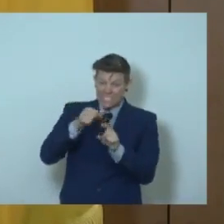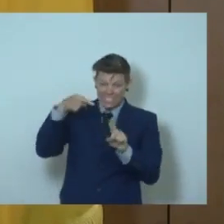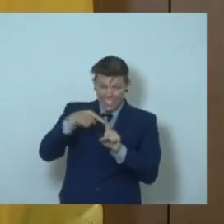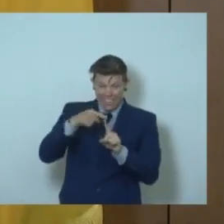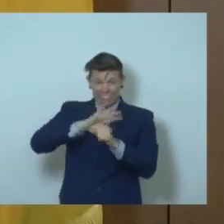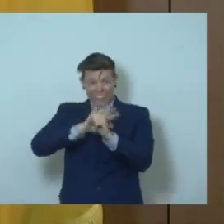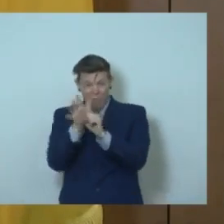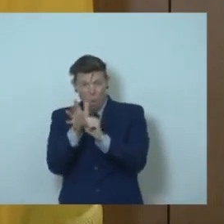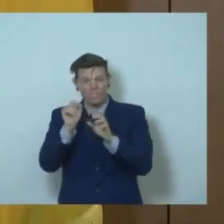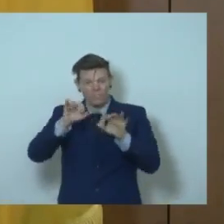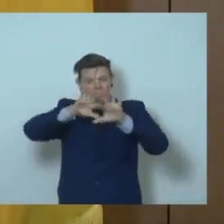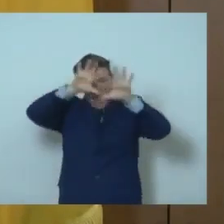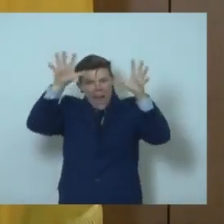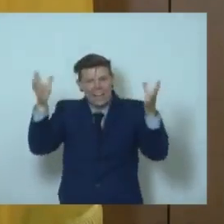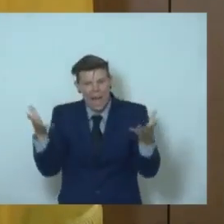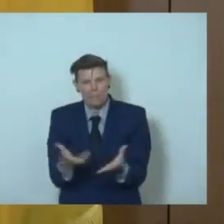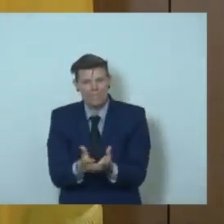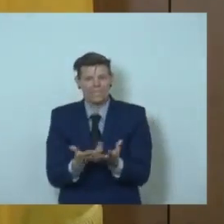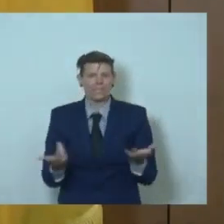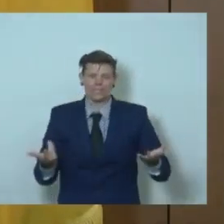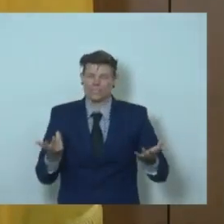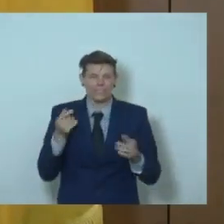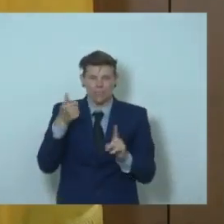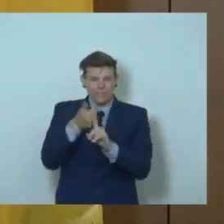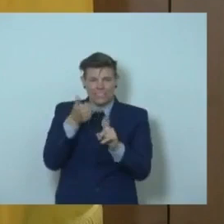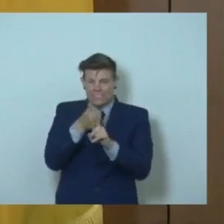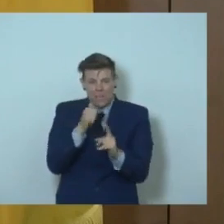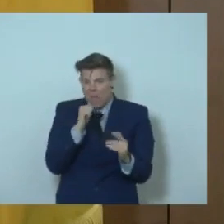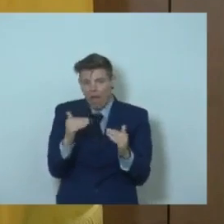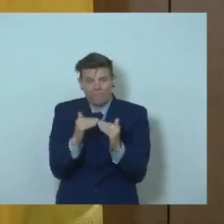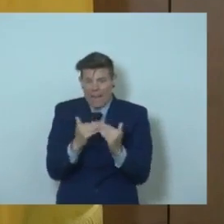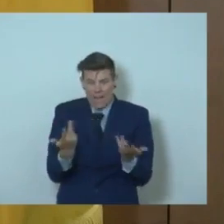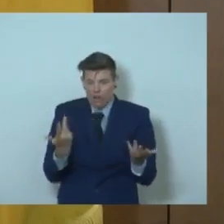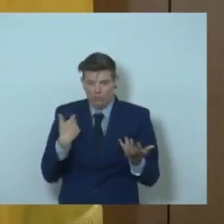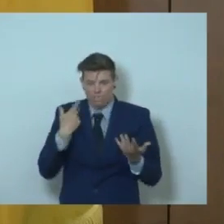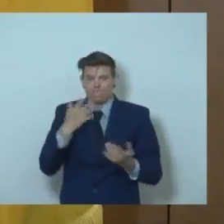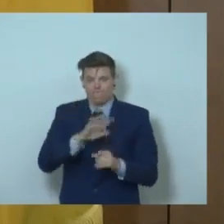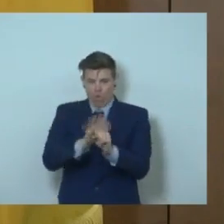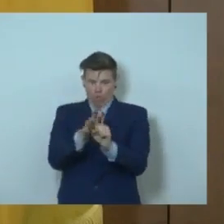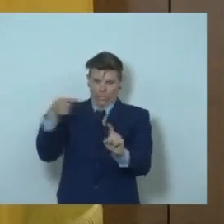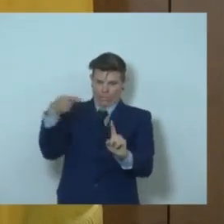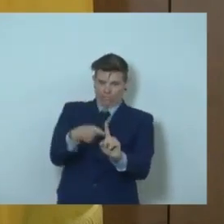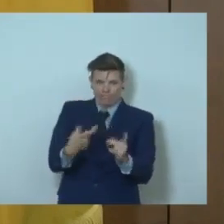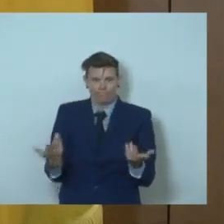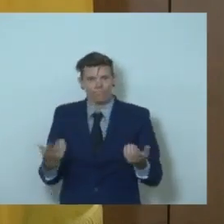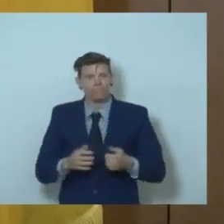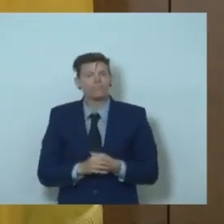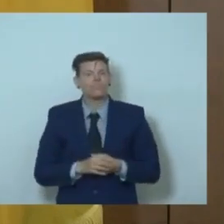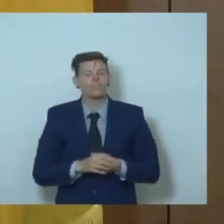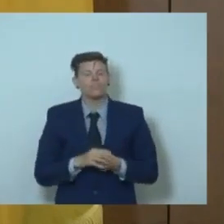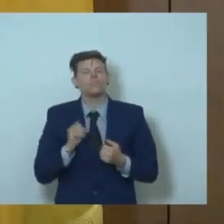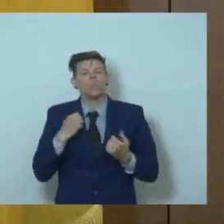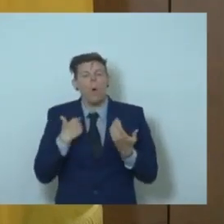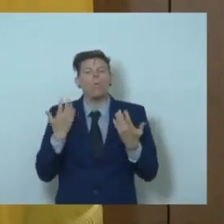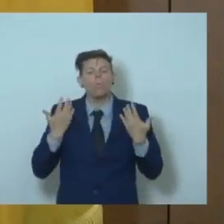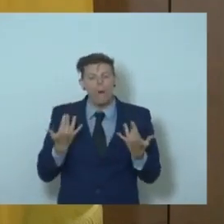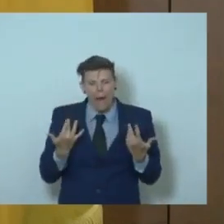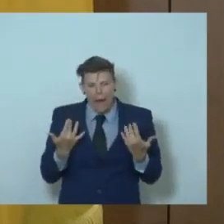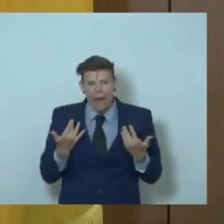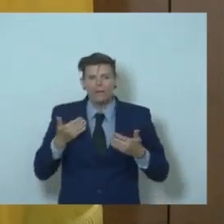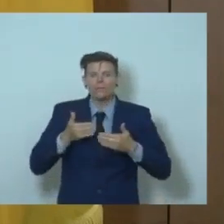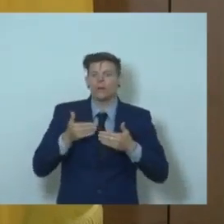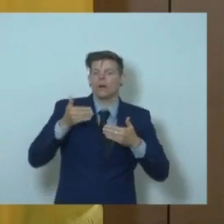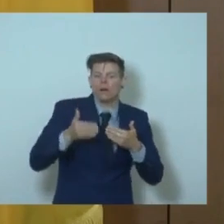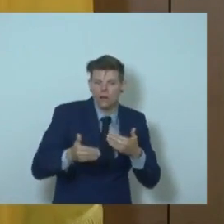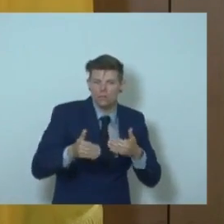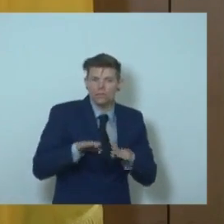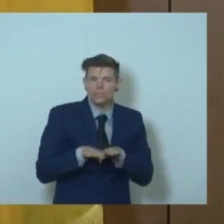LIKE THE ENTIRE PANDEMIC IS UNFAIR AND IT CREATES A SITUATION WHERE WE HAVE TO CALCULATE RISK INTRODUCED IT SUCCESSFULLY MAKE THOSE DECISIONS AND THEN WE HAVE TO